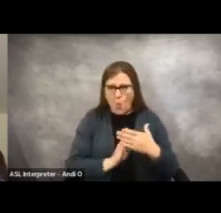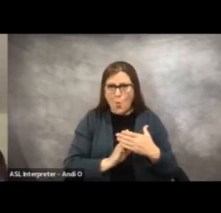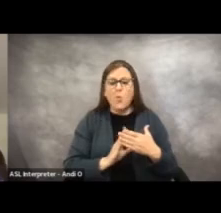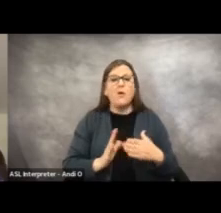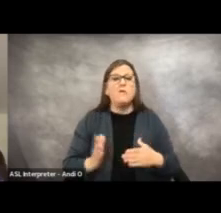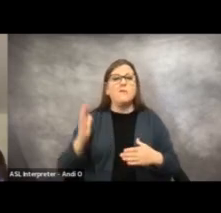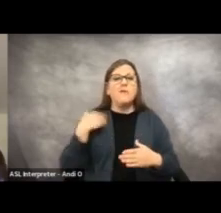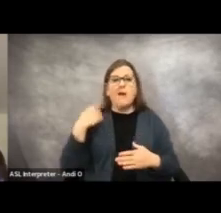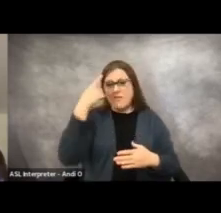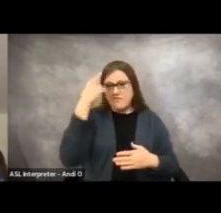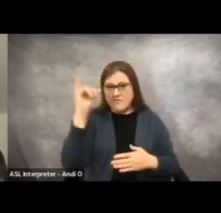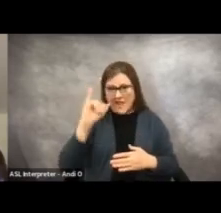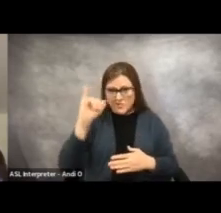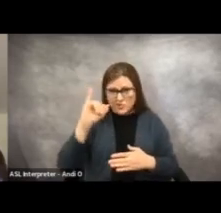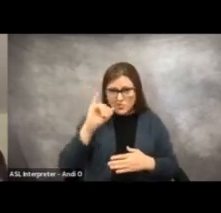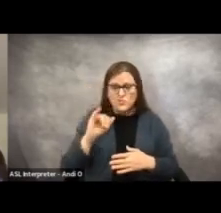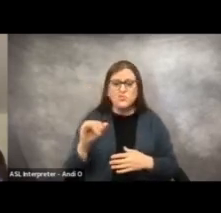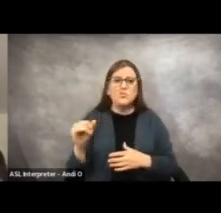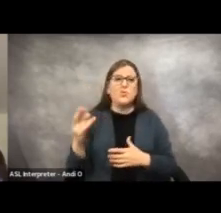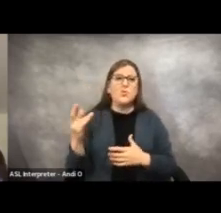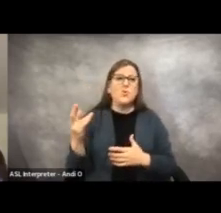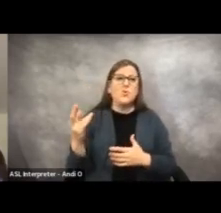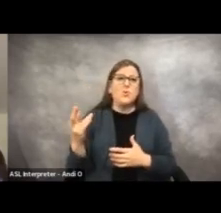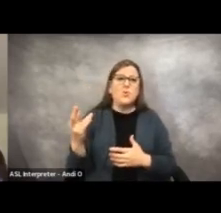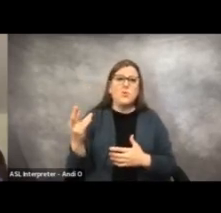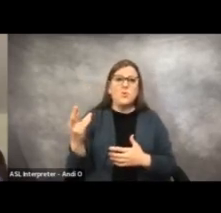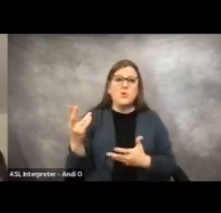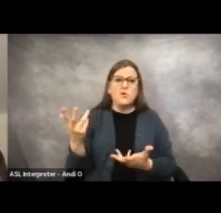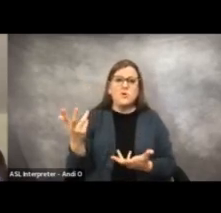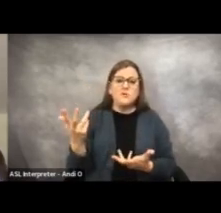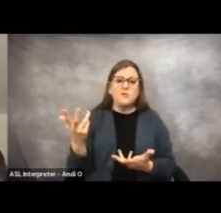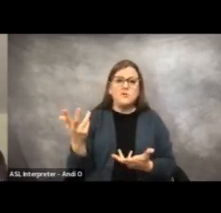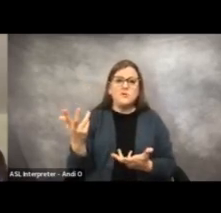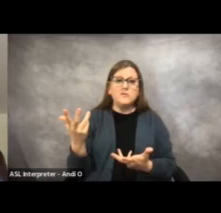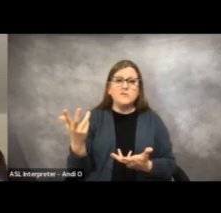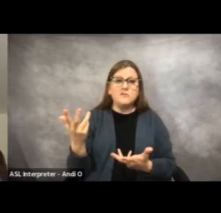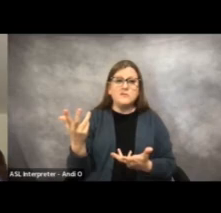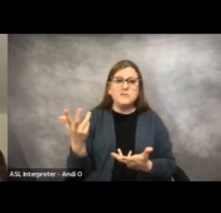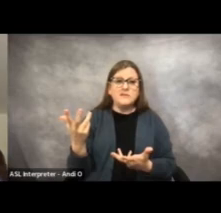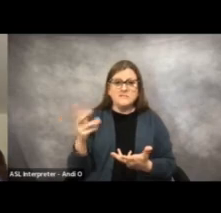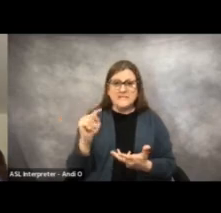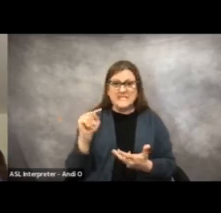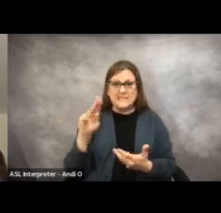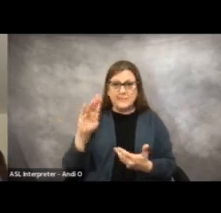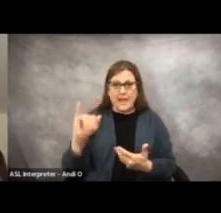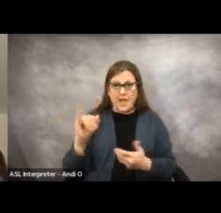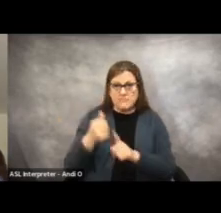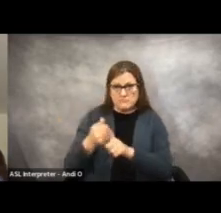or, you know, a, a frank traumatic brain injury. And we